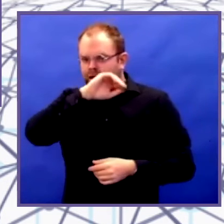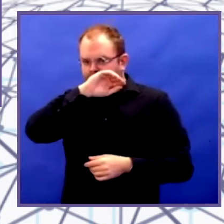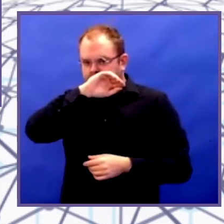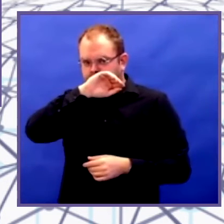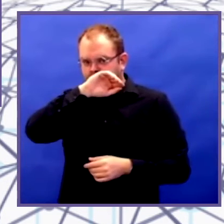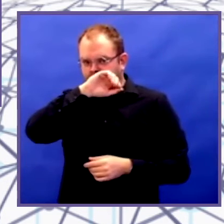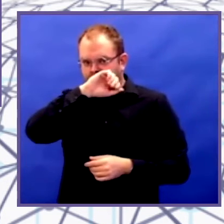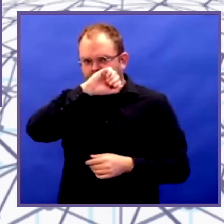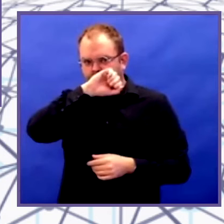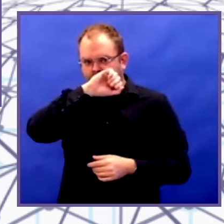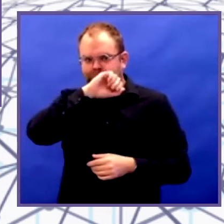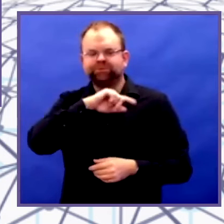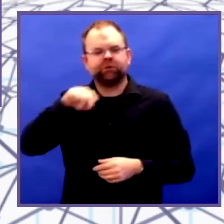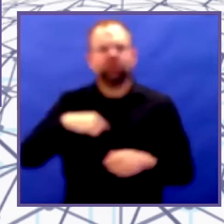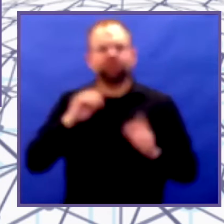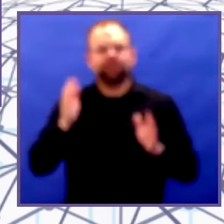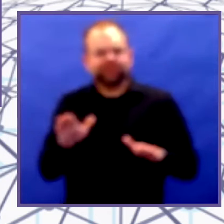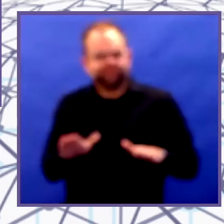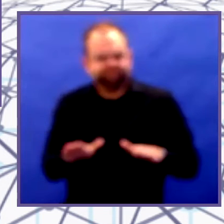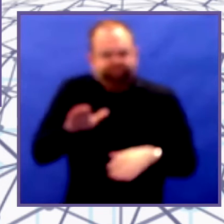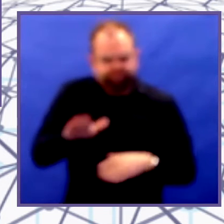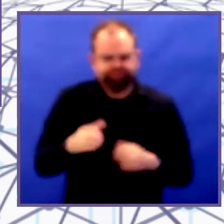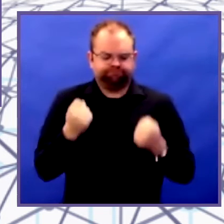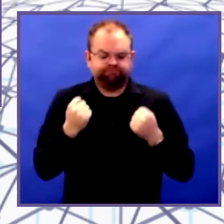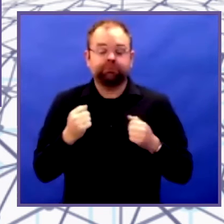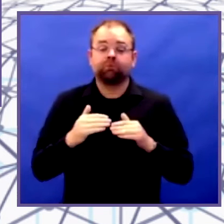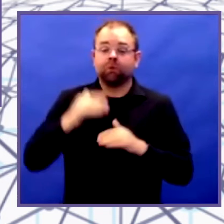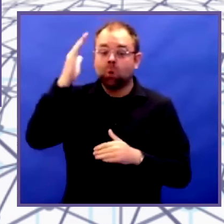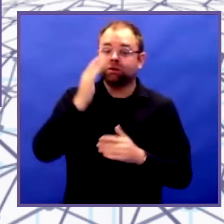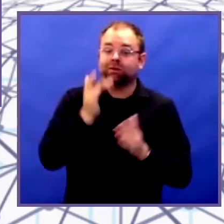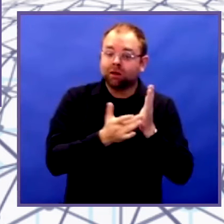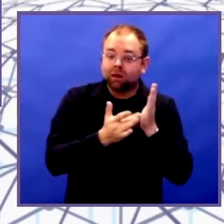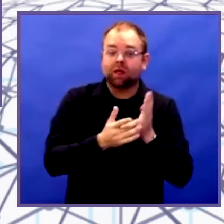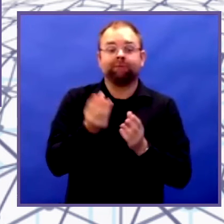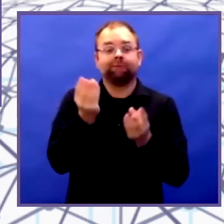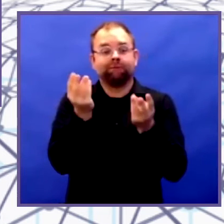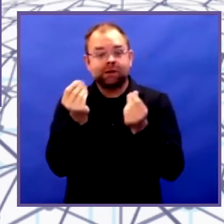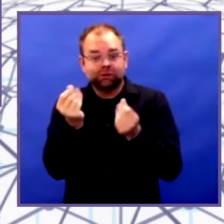They recognise this as a priority, but they can't do it alone.